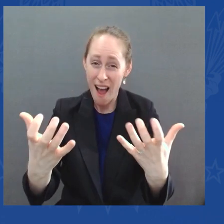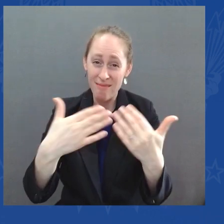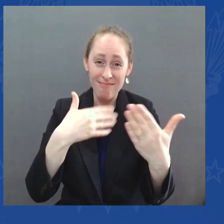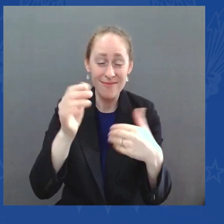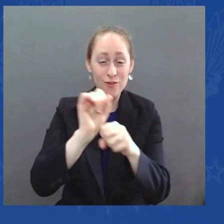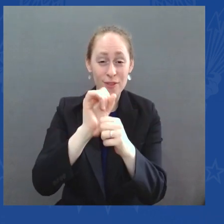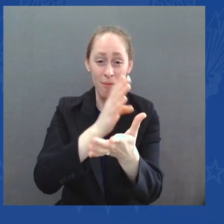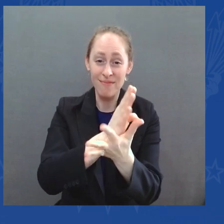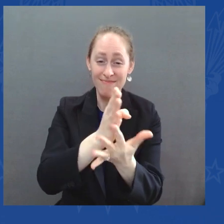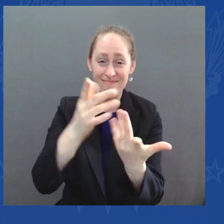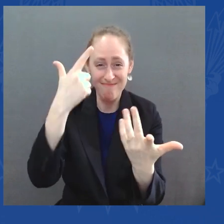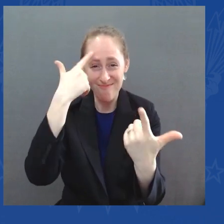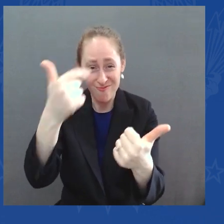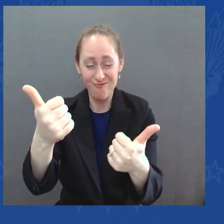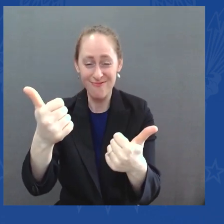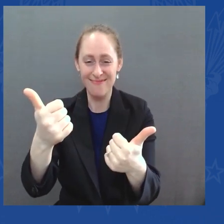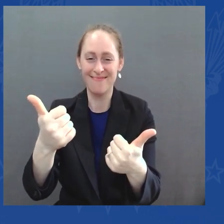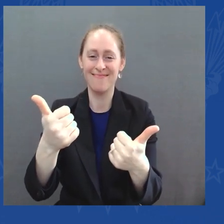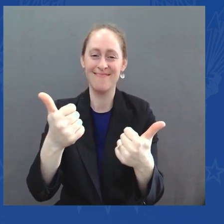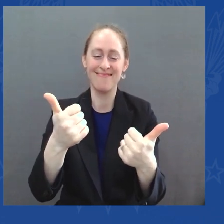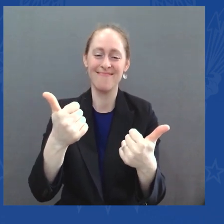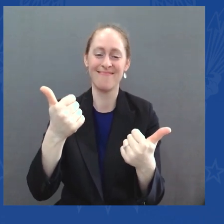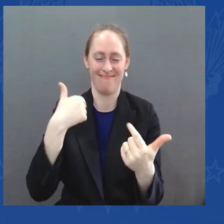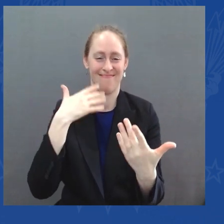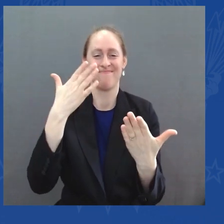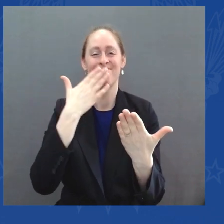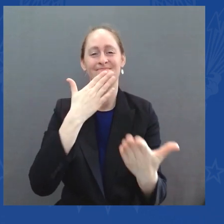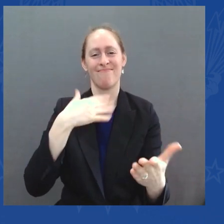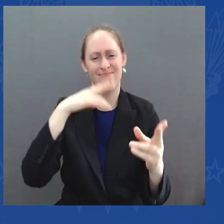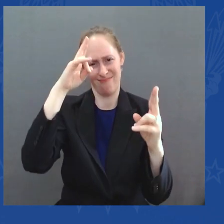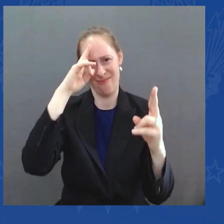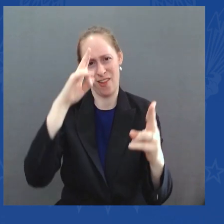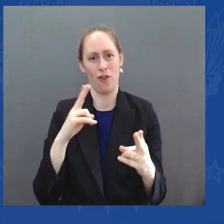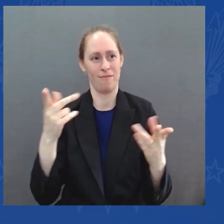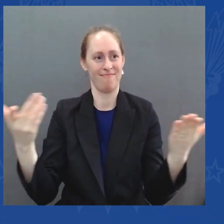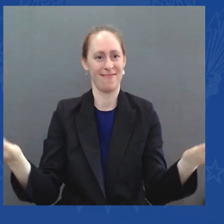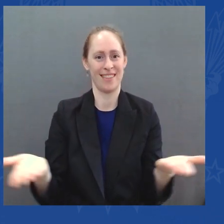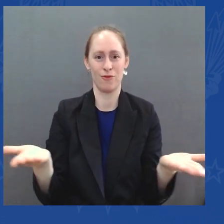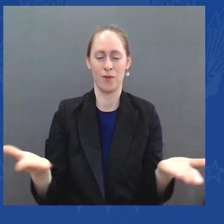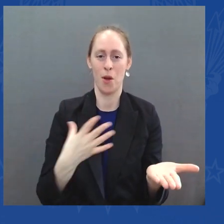to the White House out on the lawn here. I heard that helicopter going by. I was hoping the hello wasn't going to land.